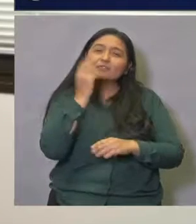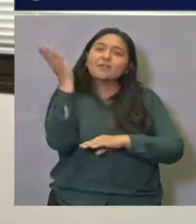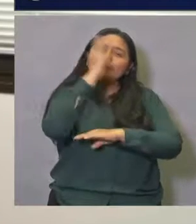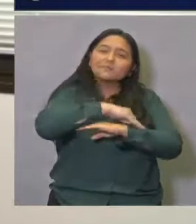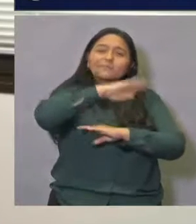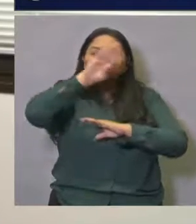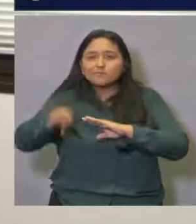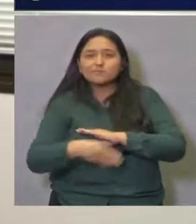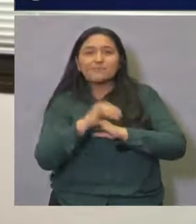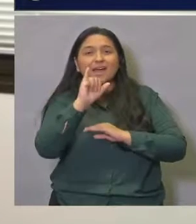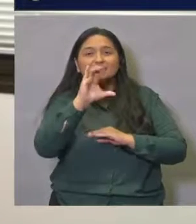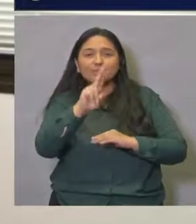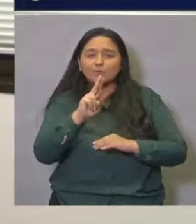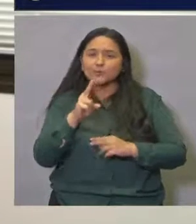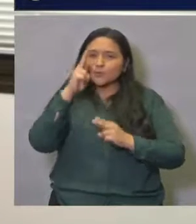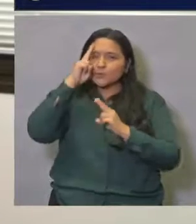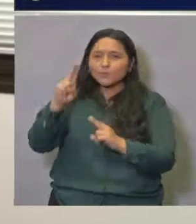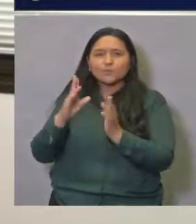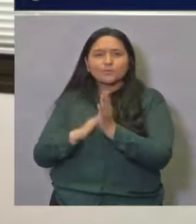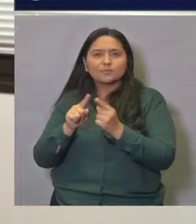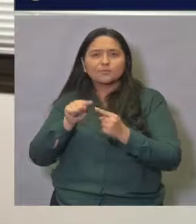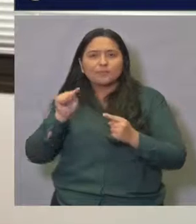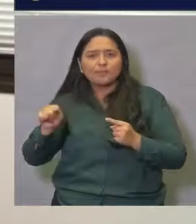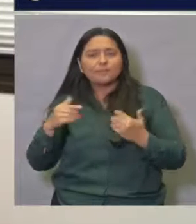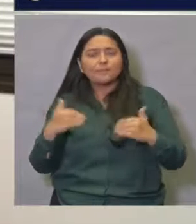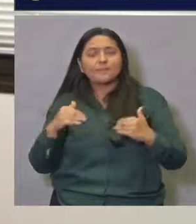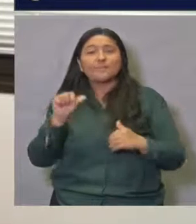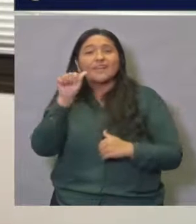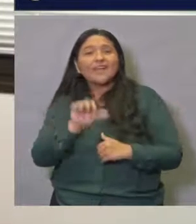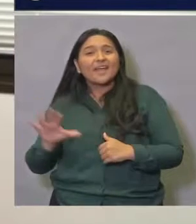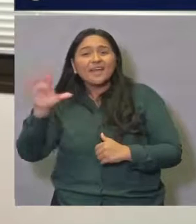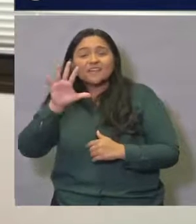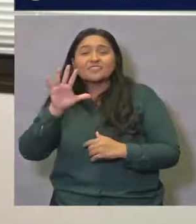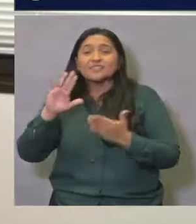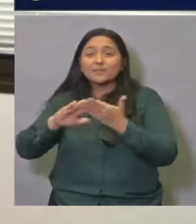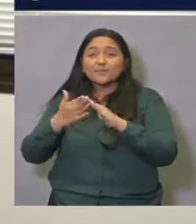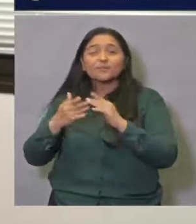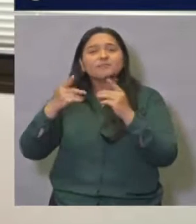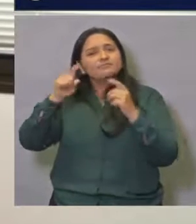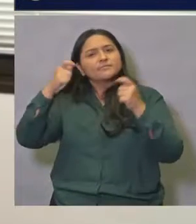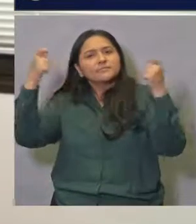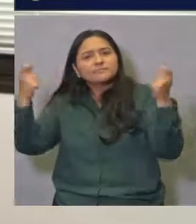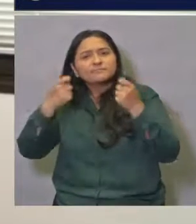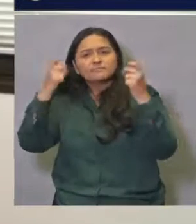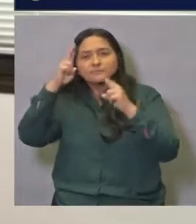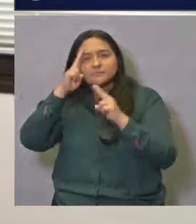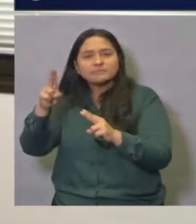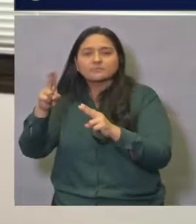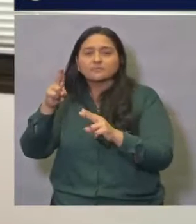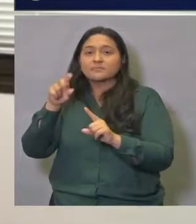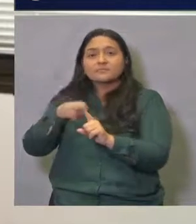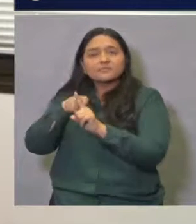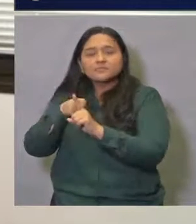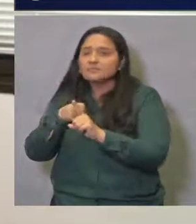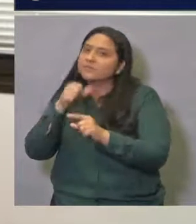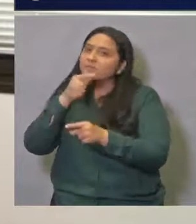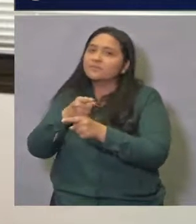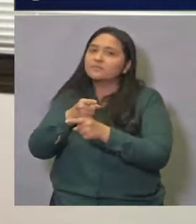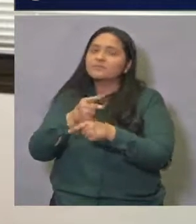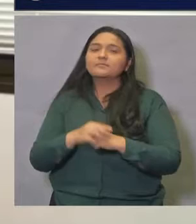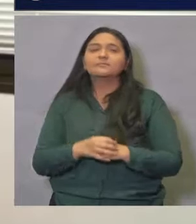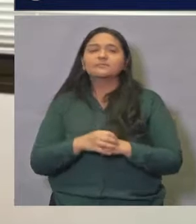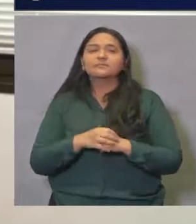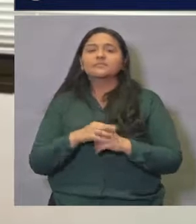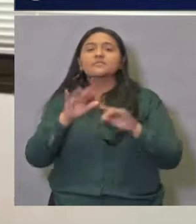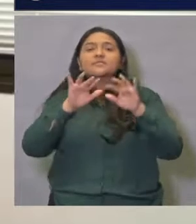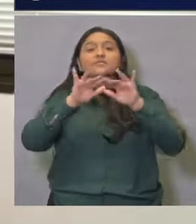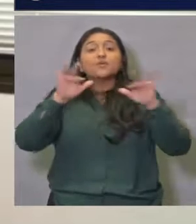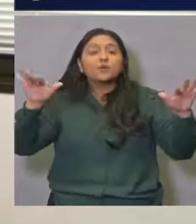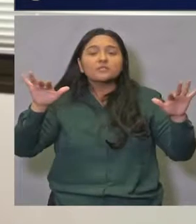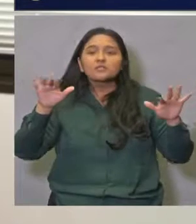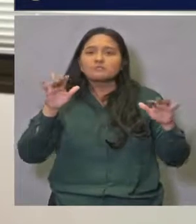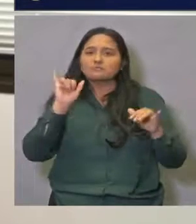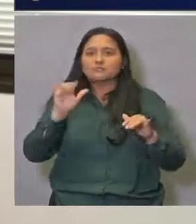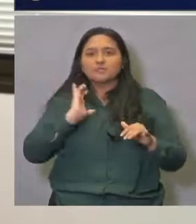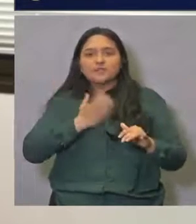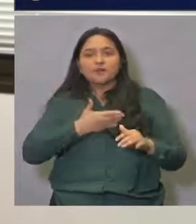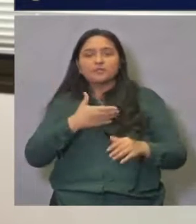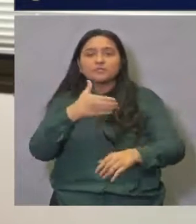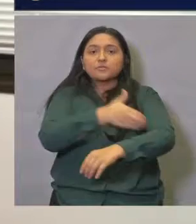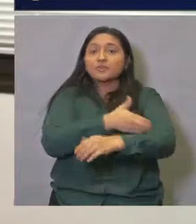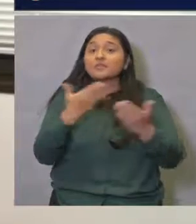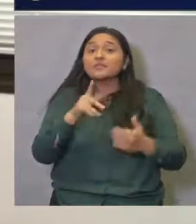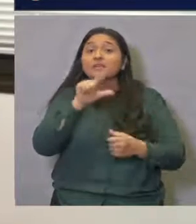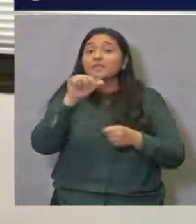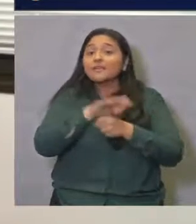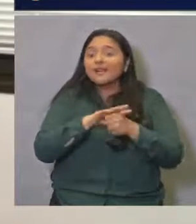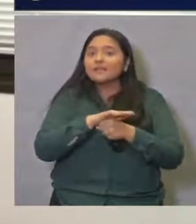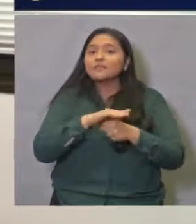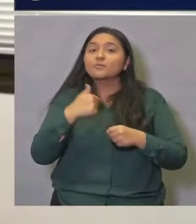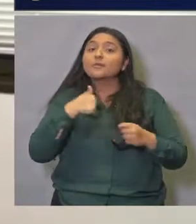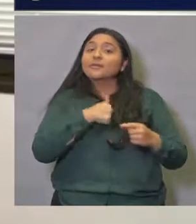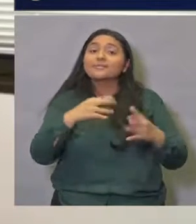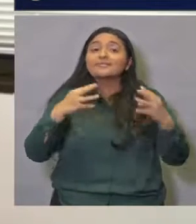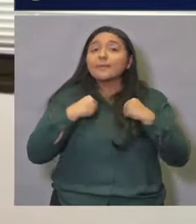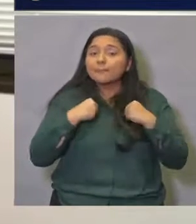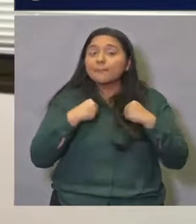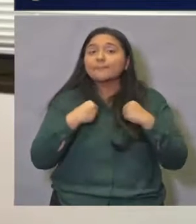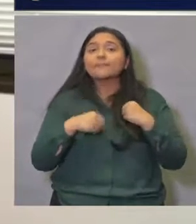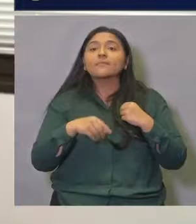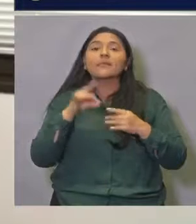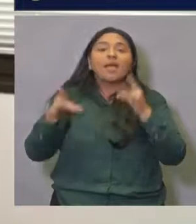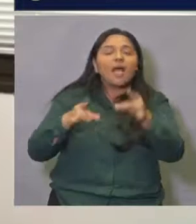QUE MURIERON DE MANERA